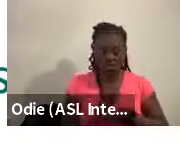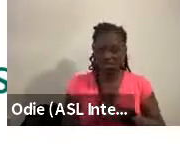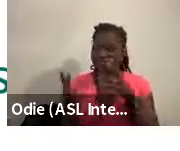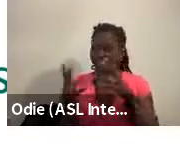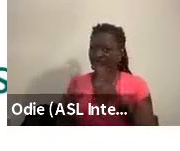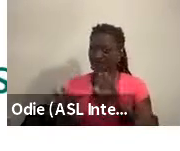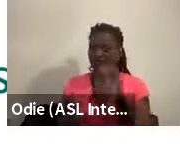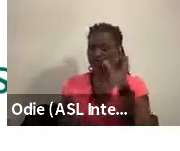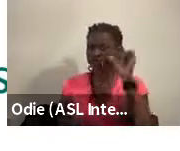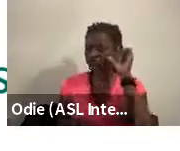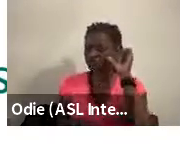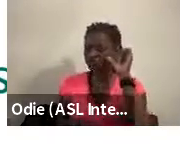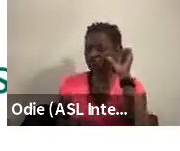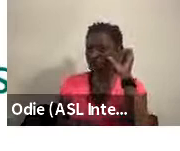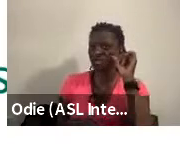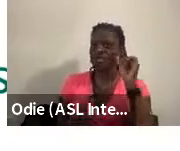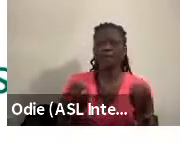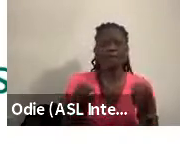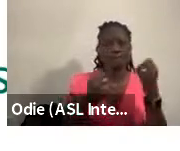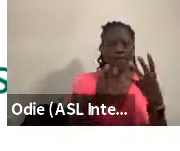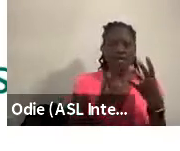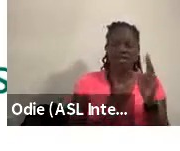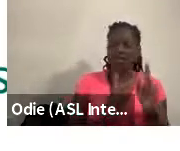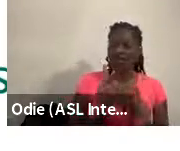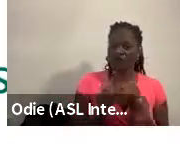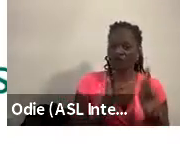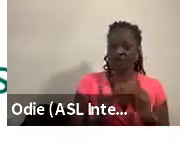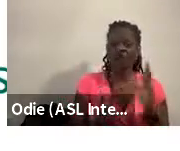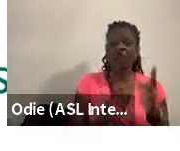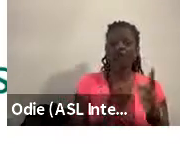those have been received from in-home caregiving staff.